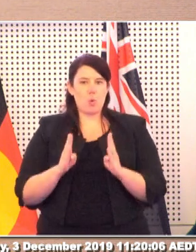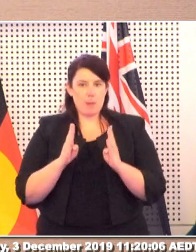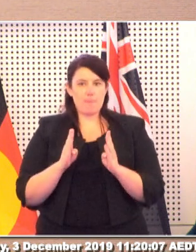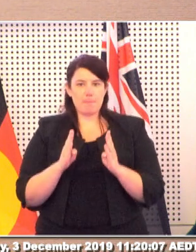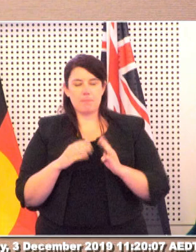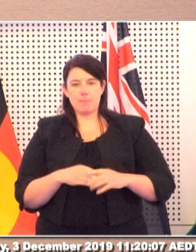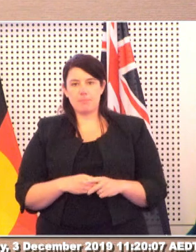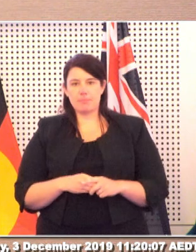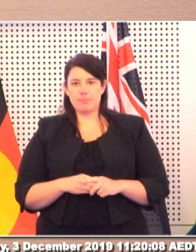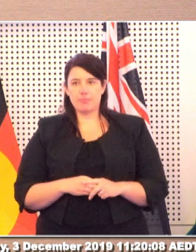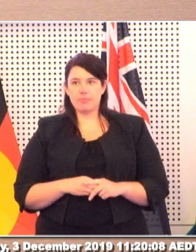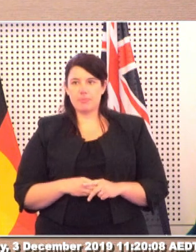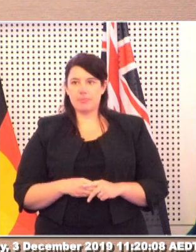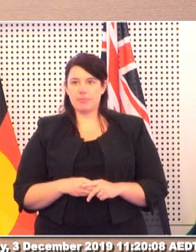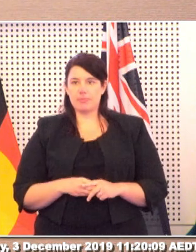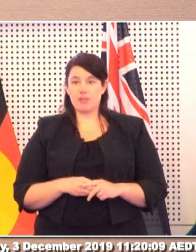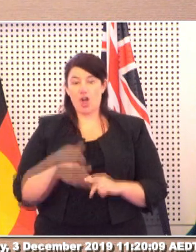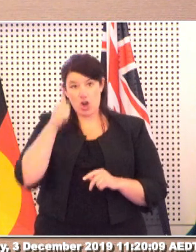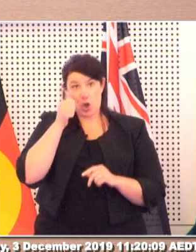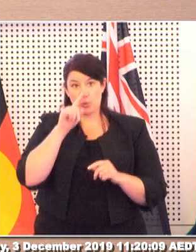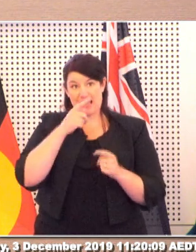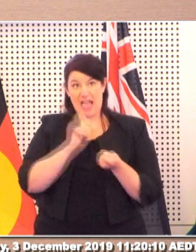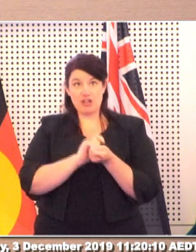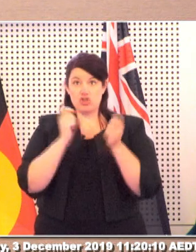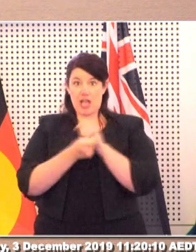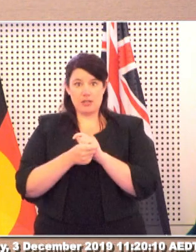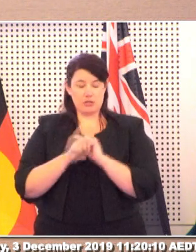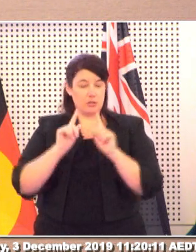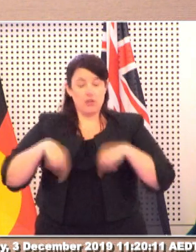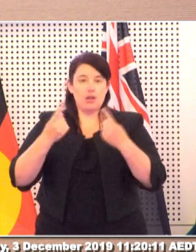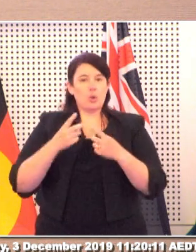I would just say can we not change it faster than we are at the moment.